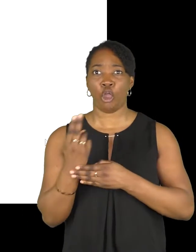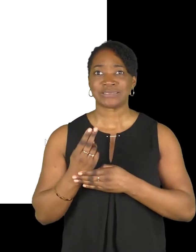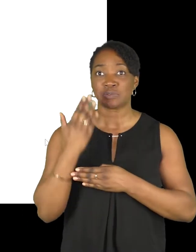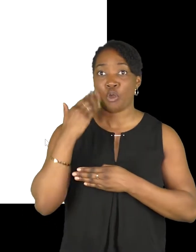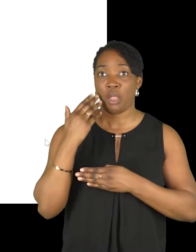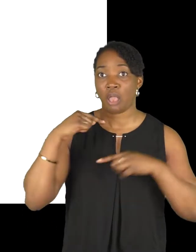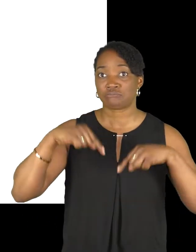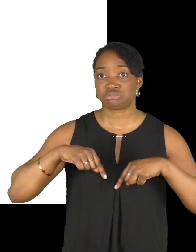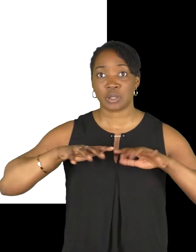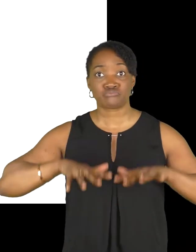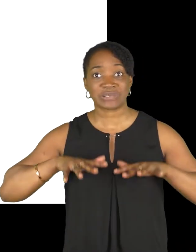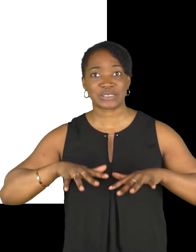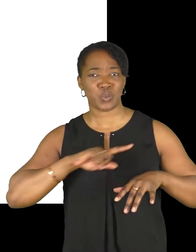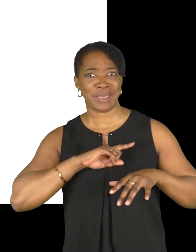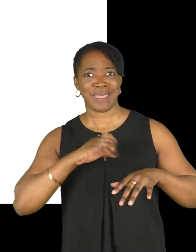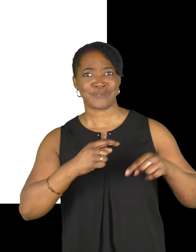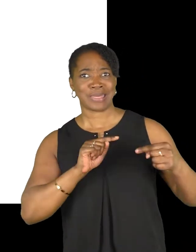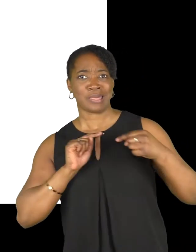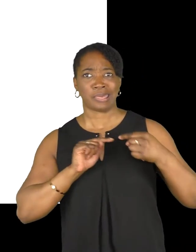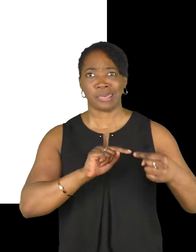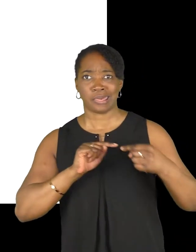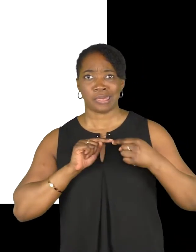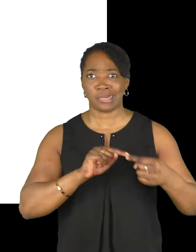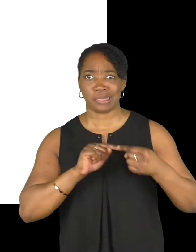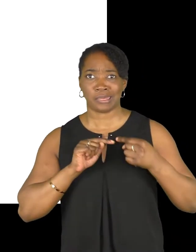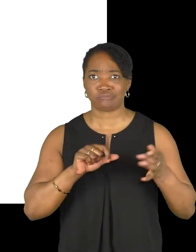of artists of colour in Britain, right, because we were facing these struggles and we were thinking,